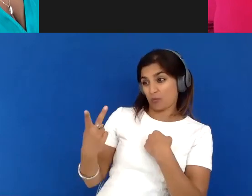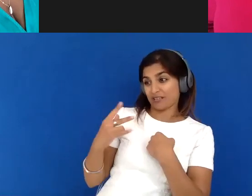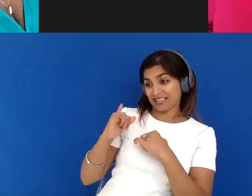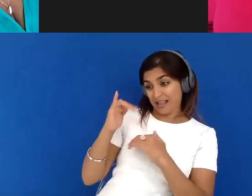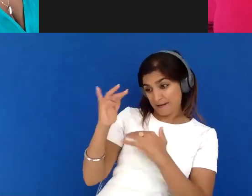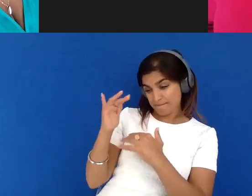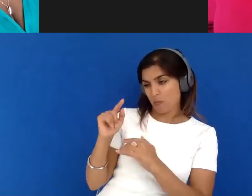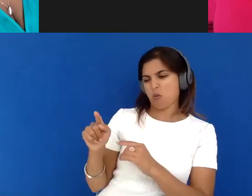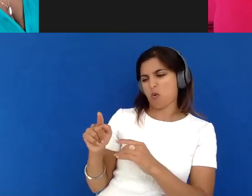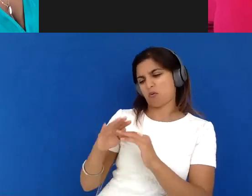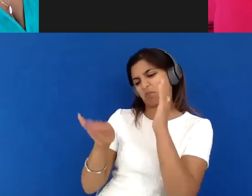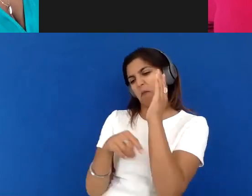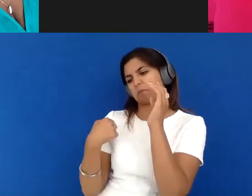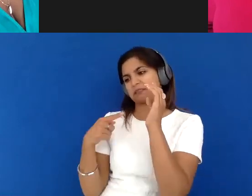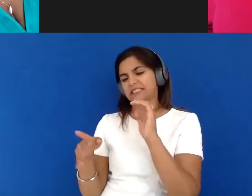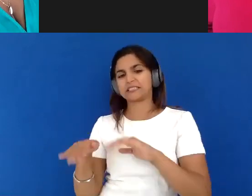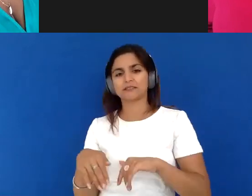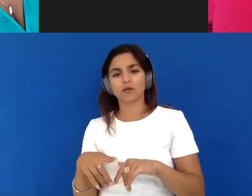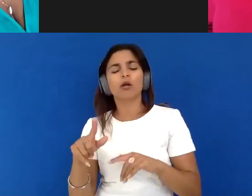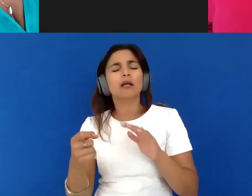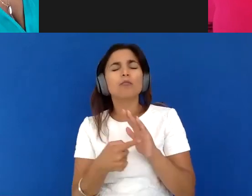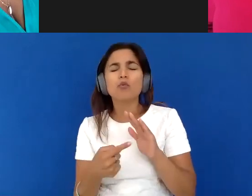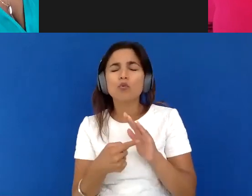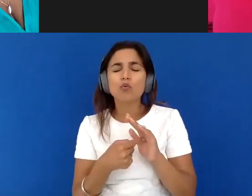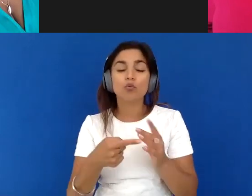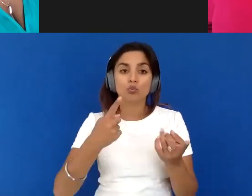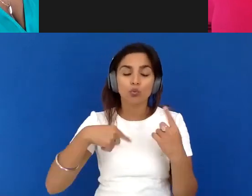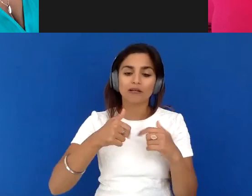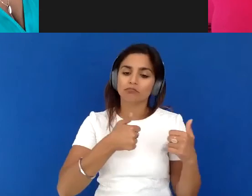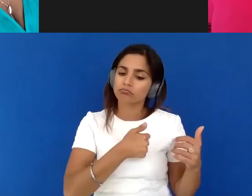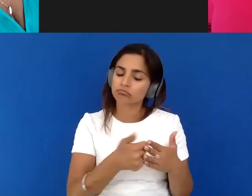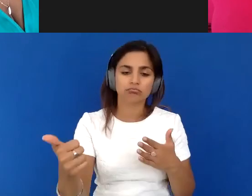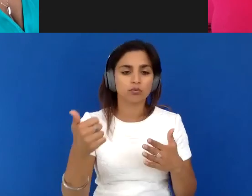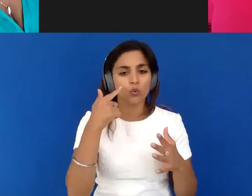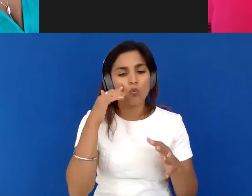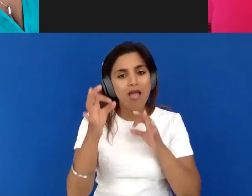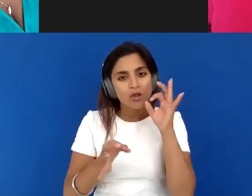it's very important that we're constantly questioning these things I, I